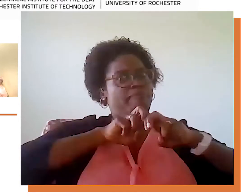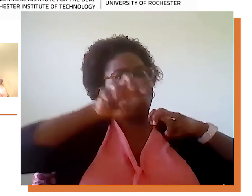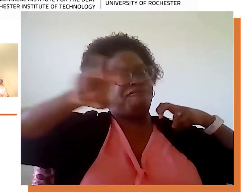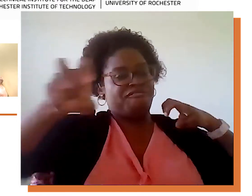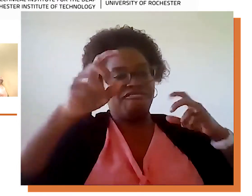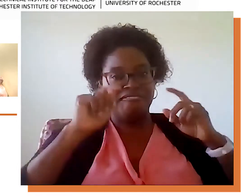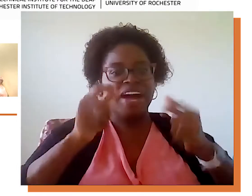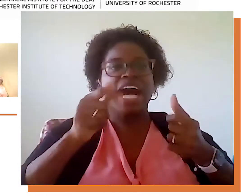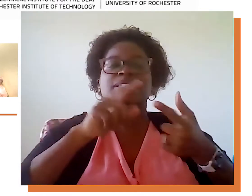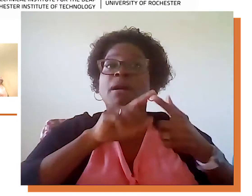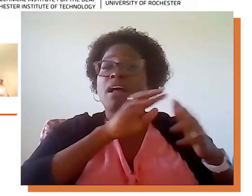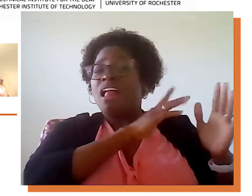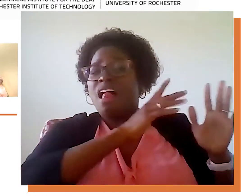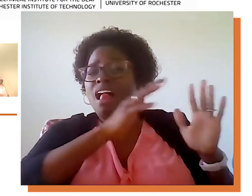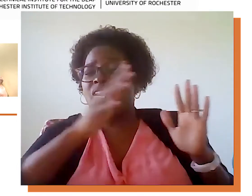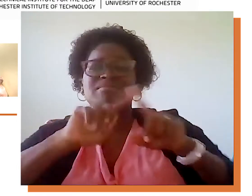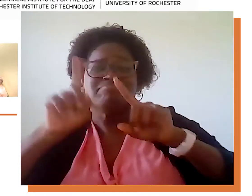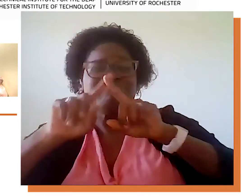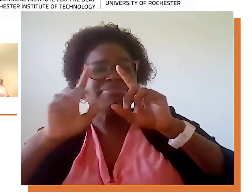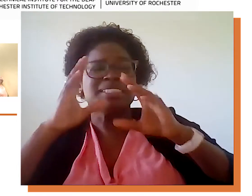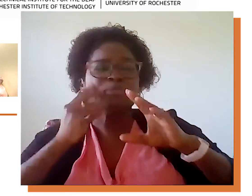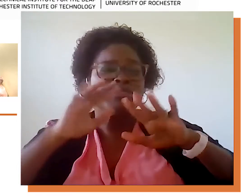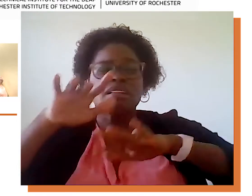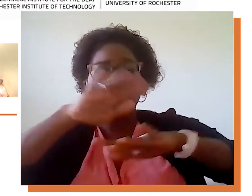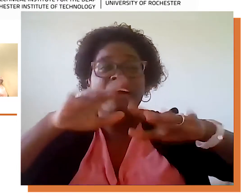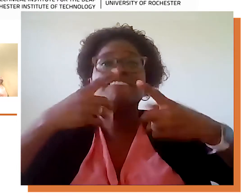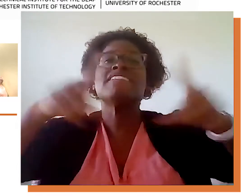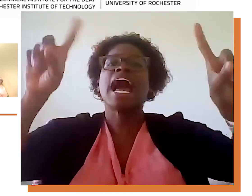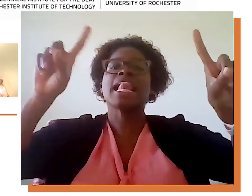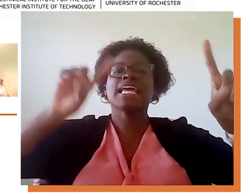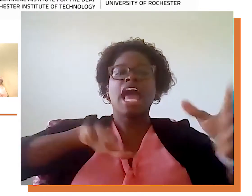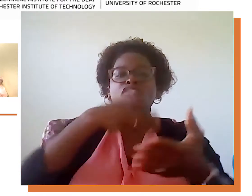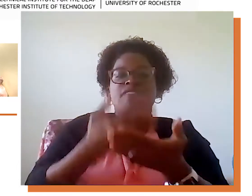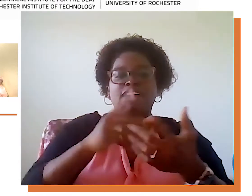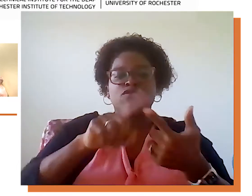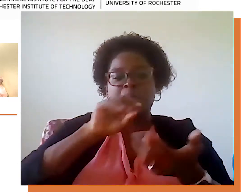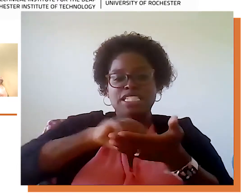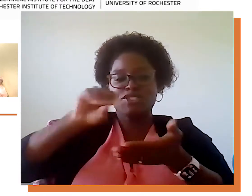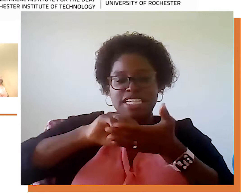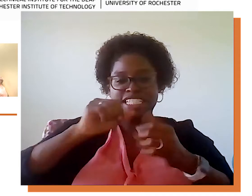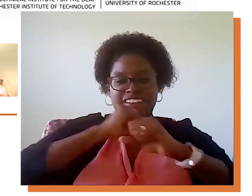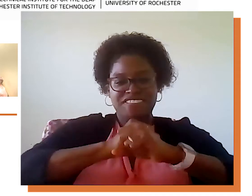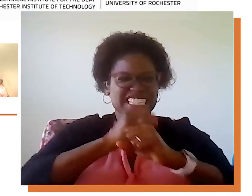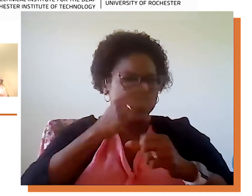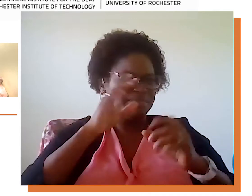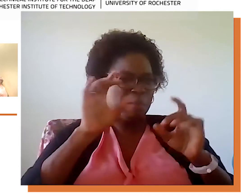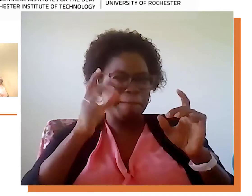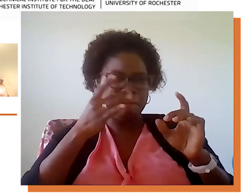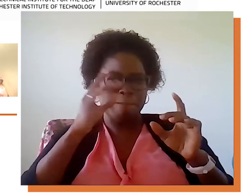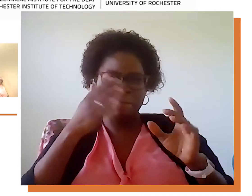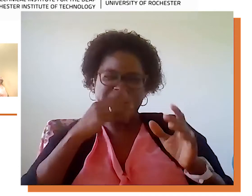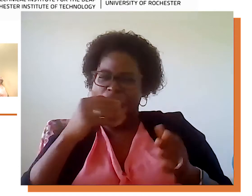So, I'll jump a little bit quickly here. I had a number of different experiences, but in the end, I got to my dissertation defense.